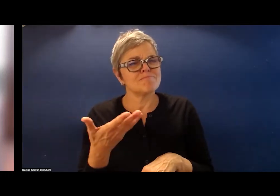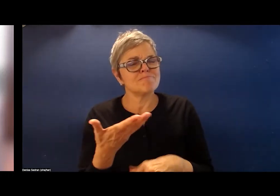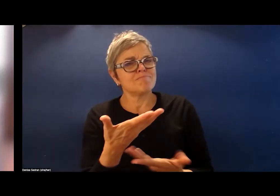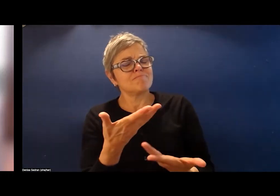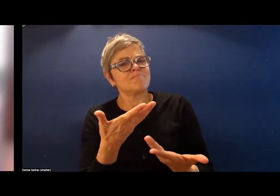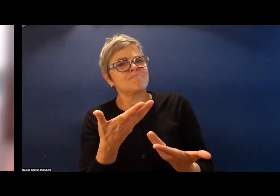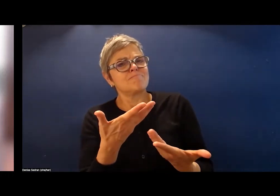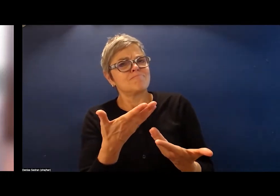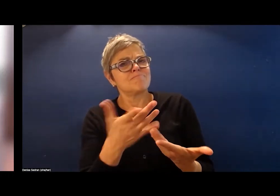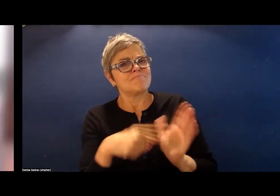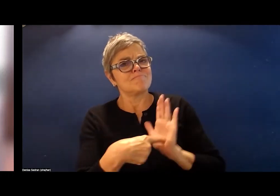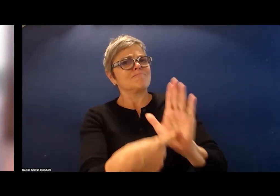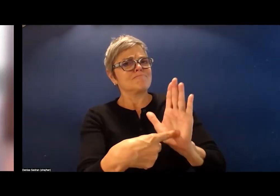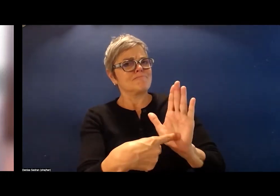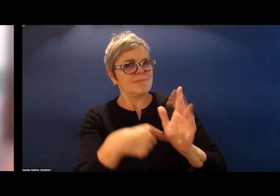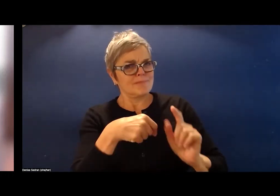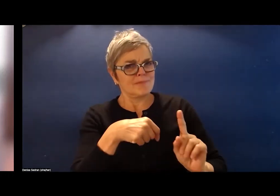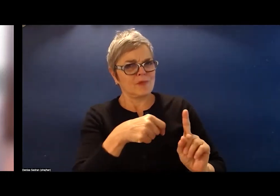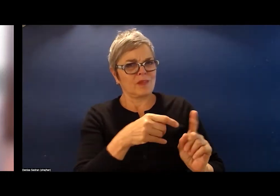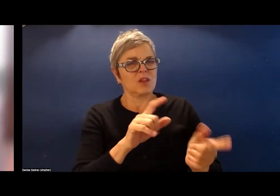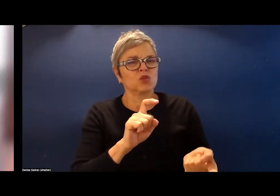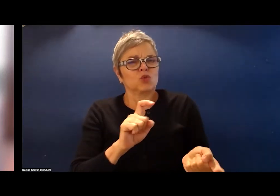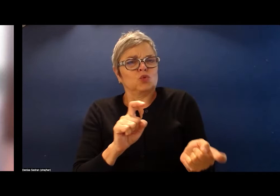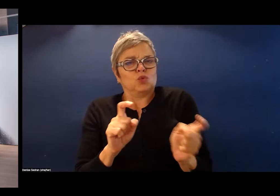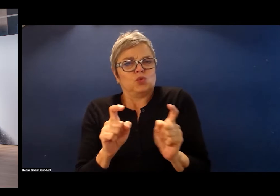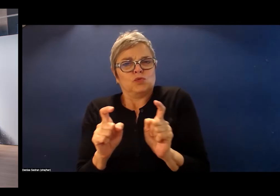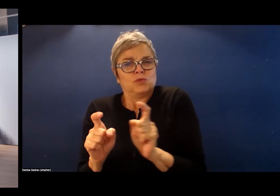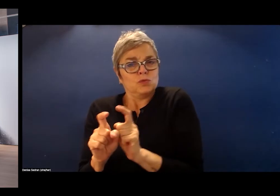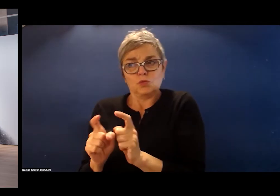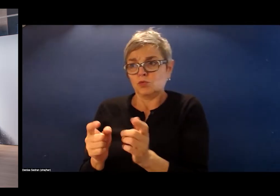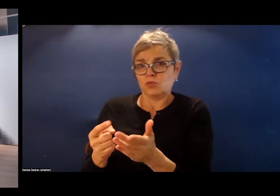persona to a new kind of way of being.